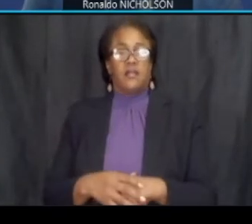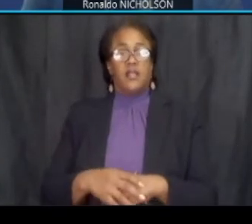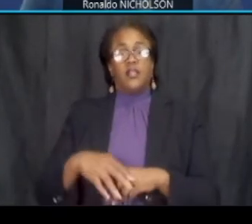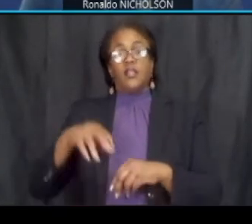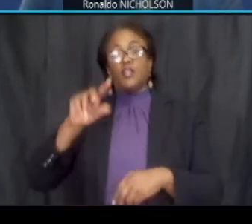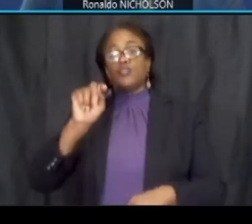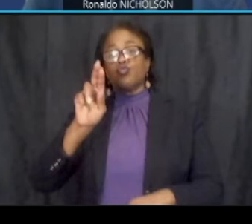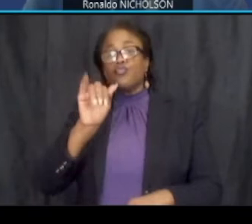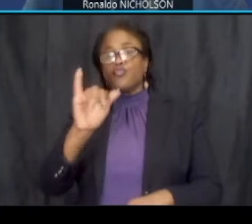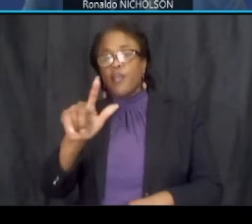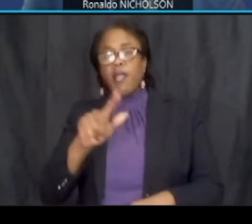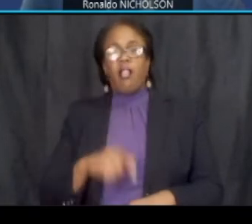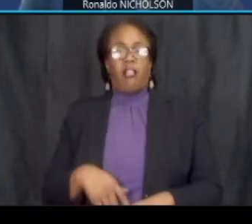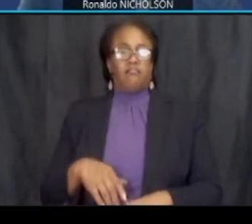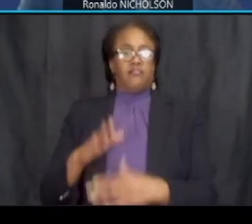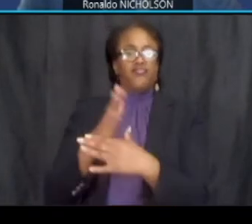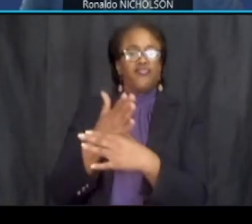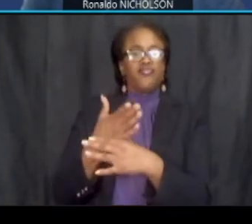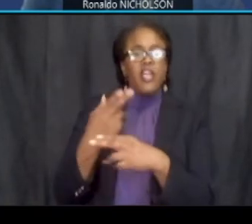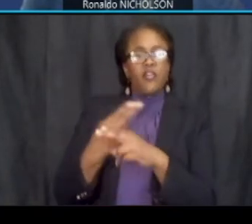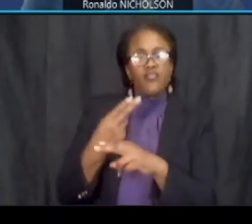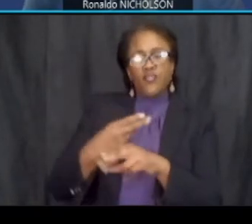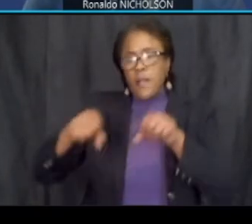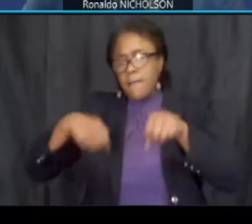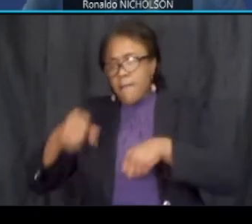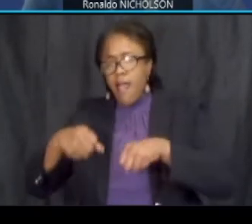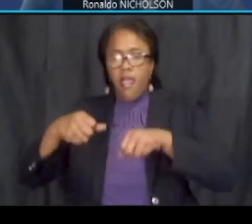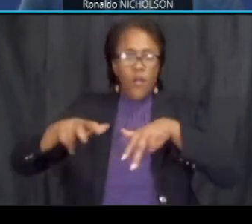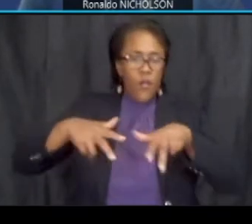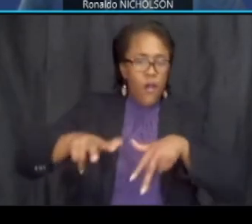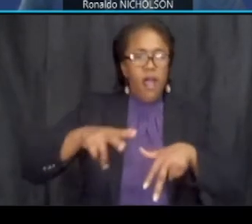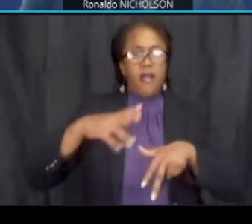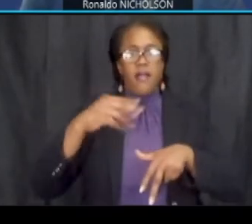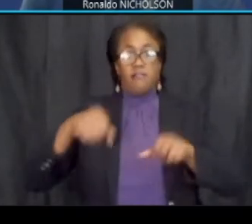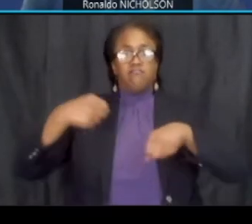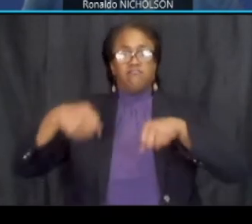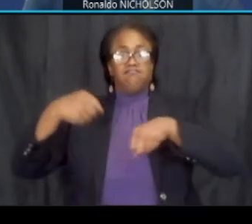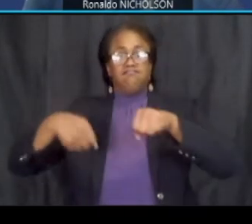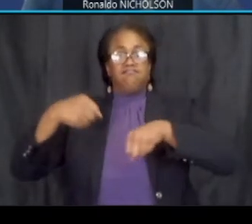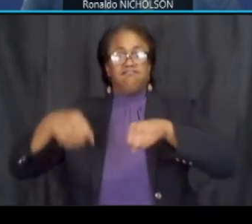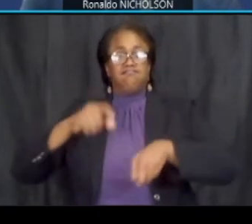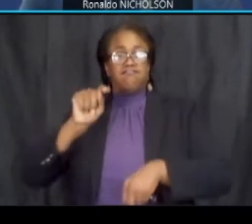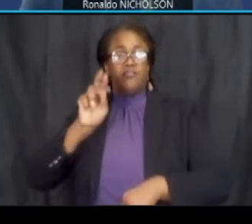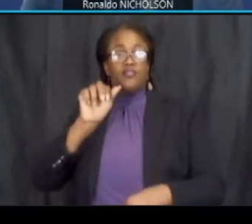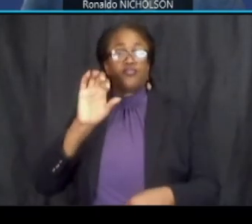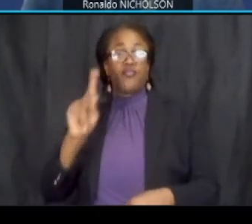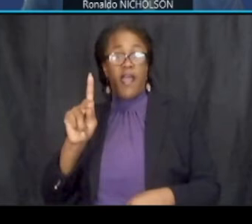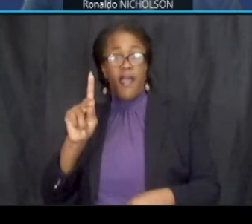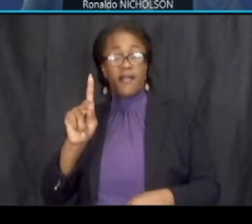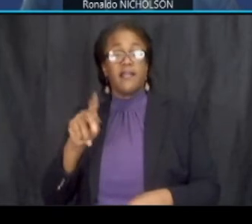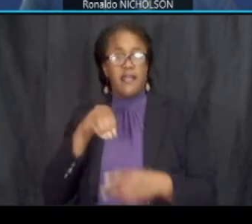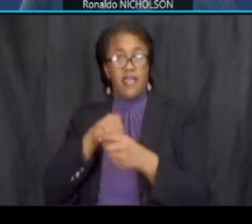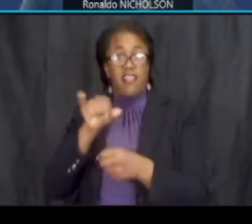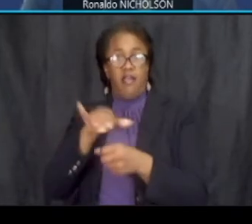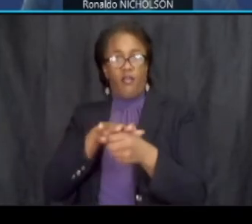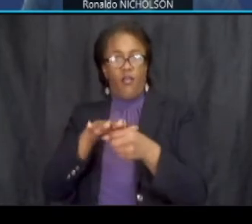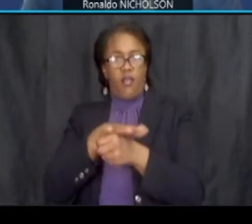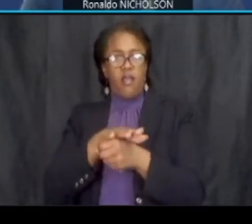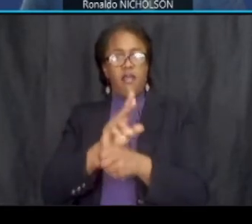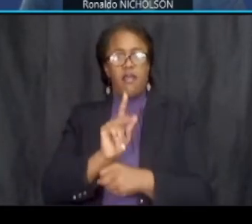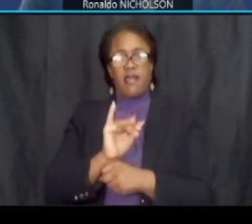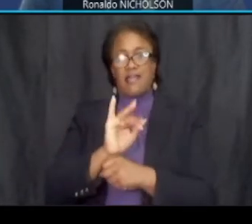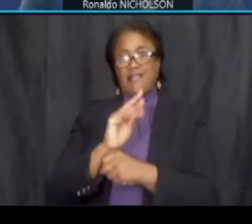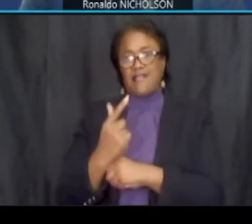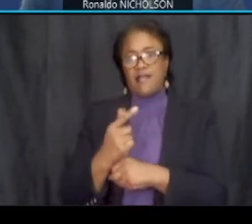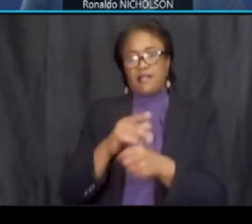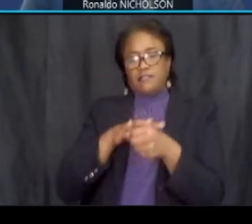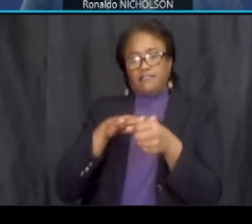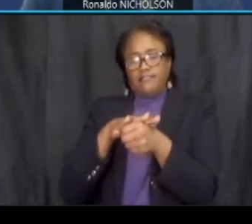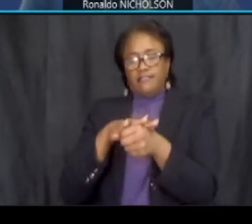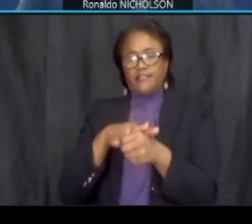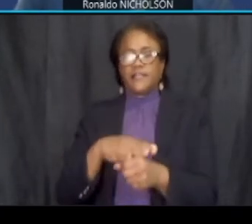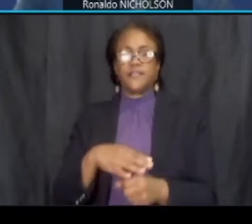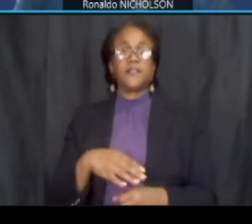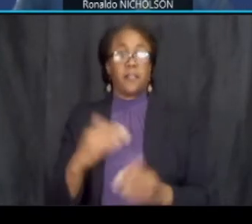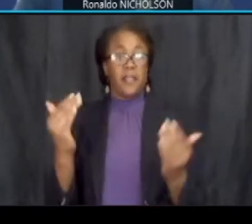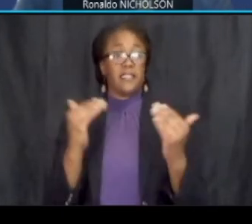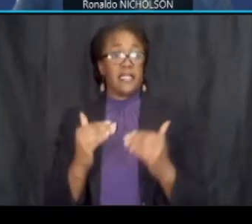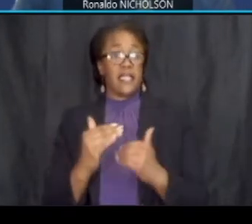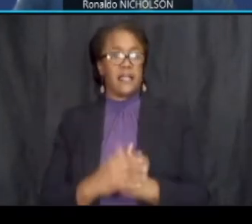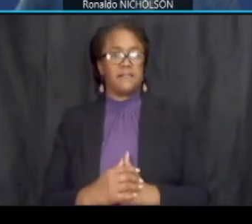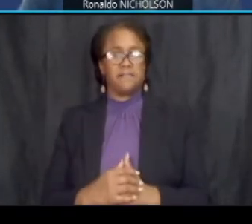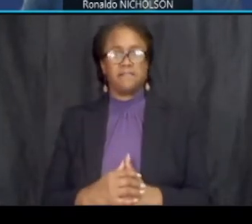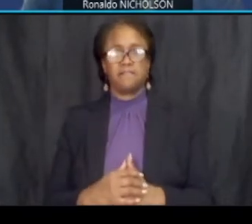shared use path and even the cycle track within the corridor at kingland island next slide please